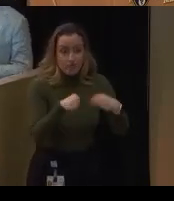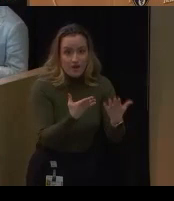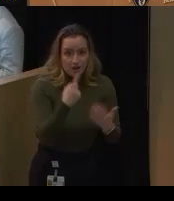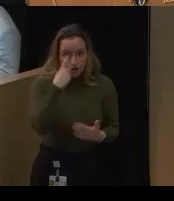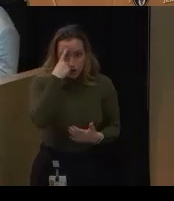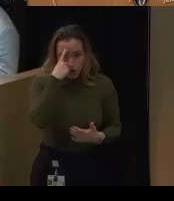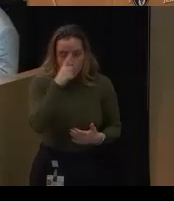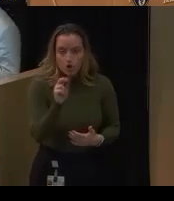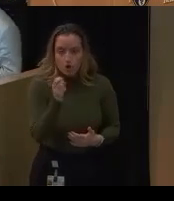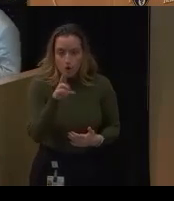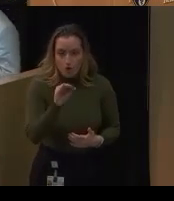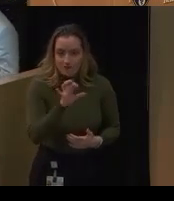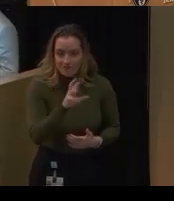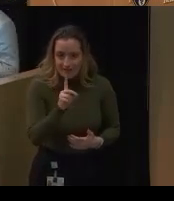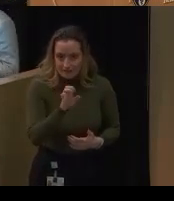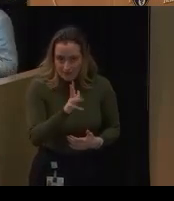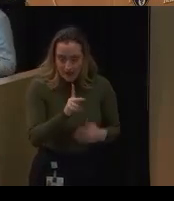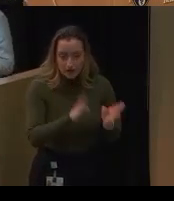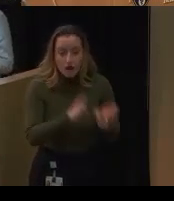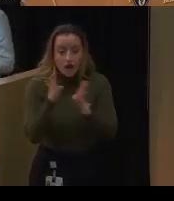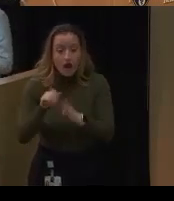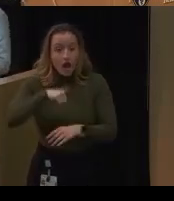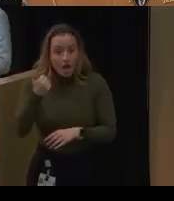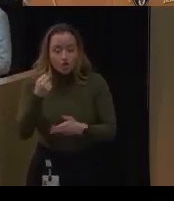they'll also test this in the context of what's called a transfer task which they